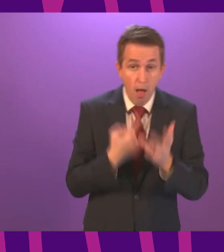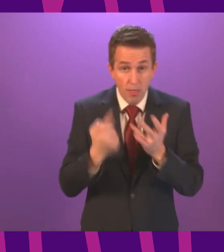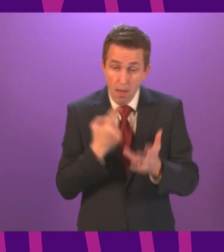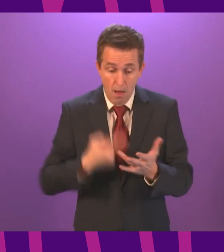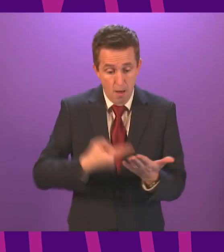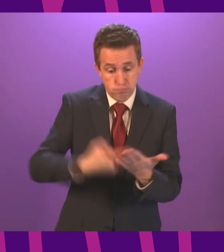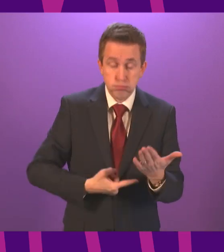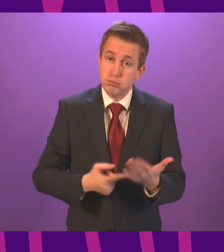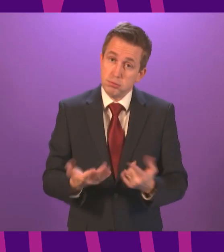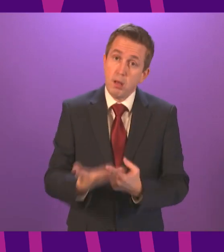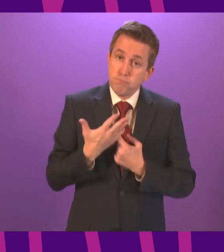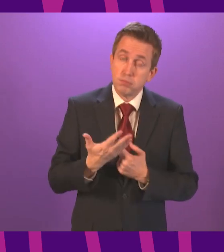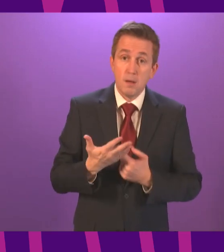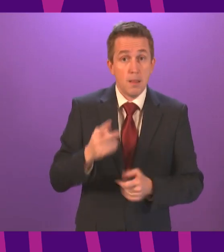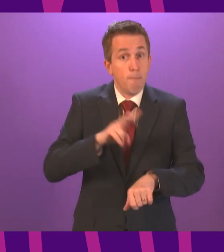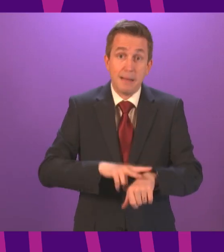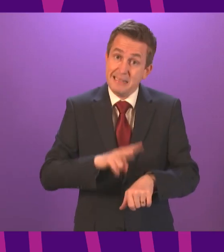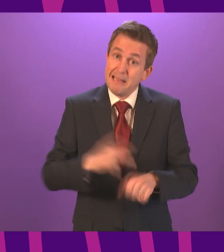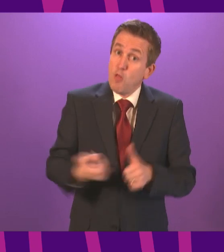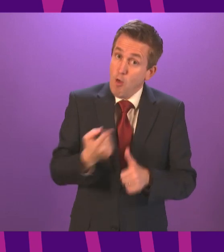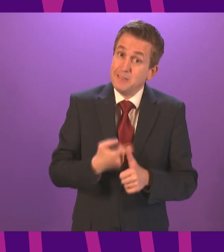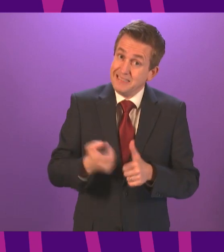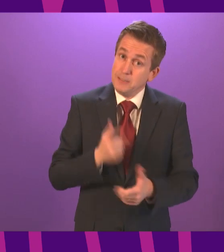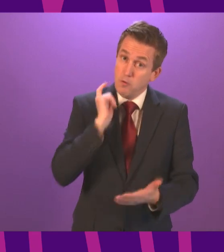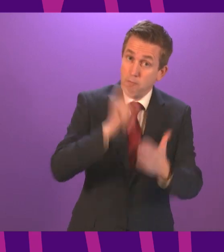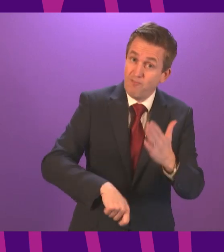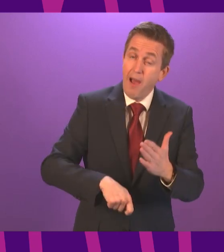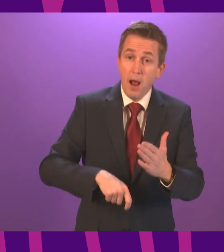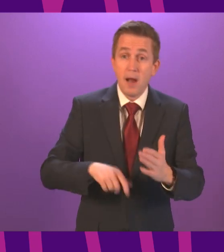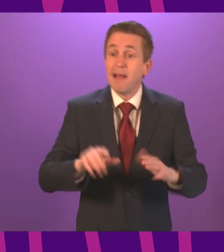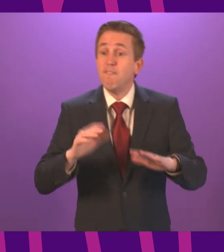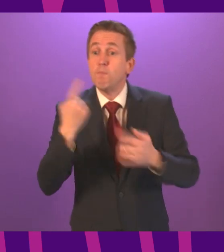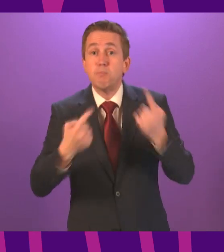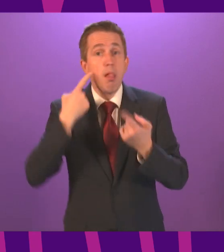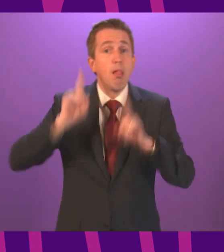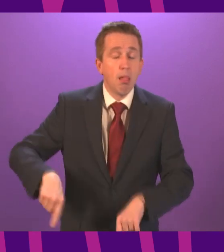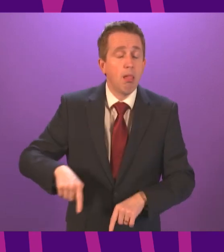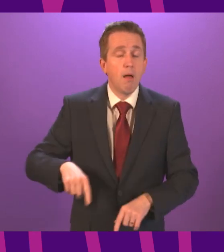powers. A fixed-penalty regime applies, and I am sure that the police will use that sensitively